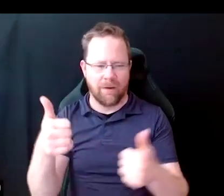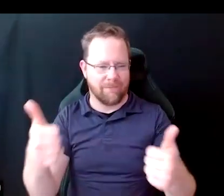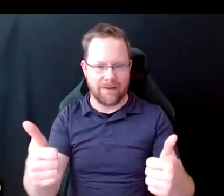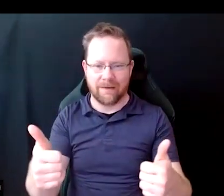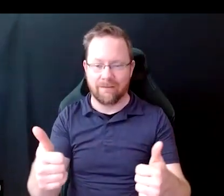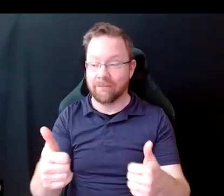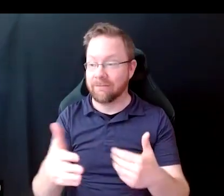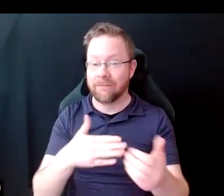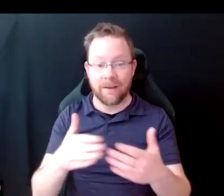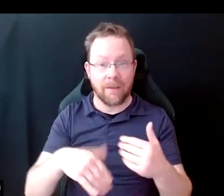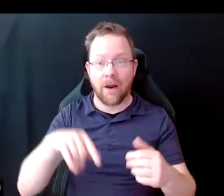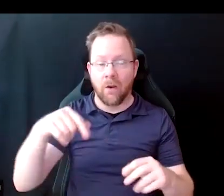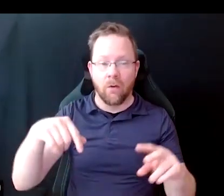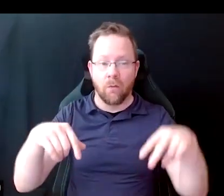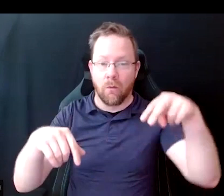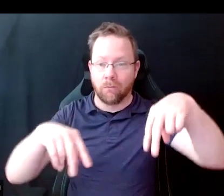even when one of y'all is "upside down".